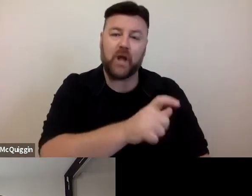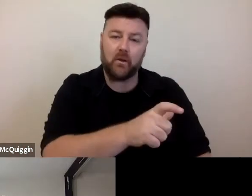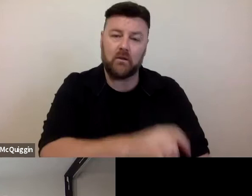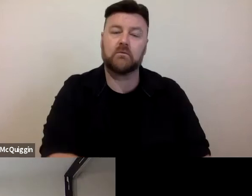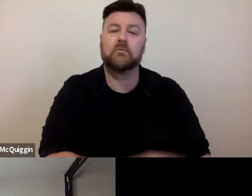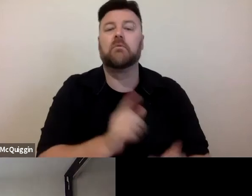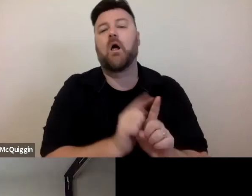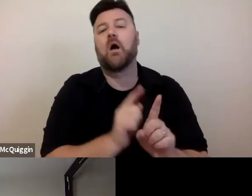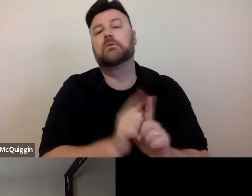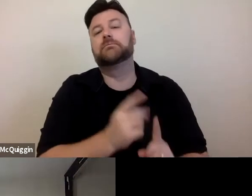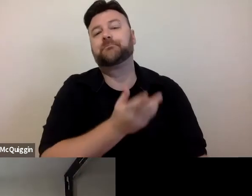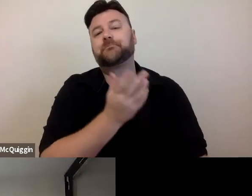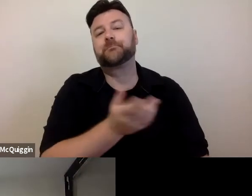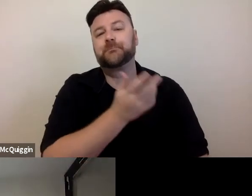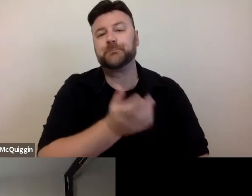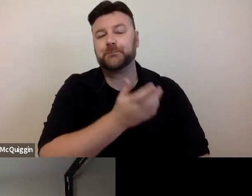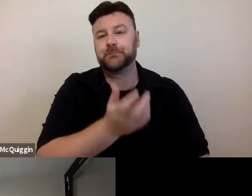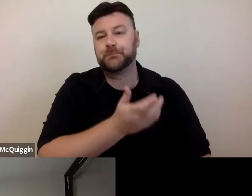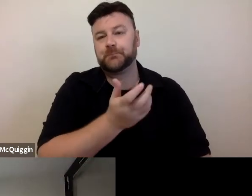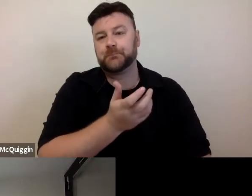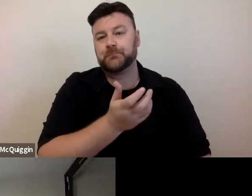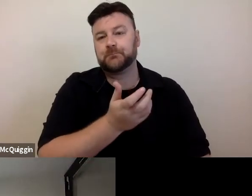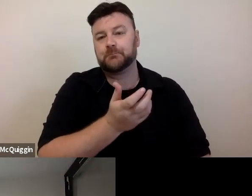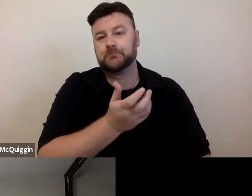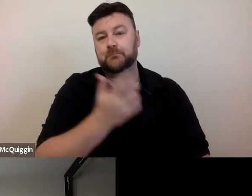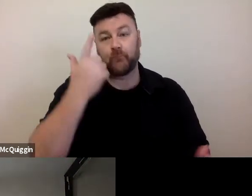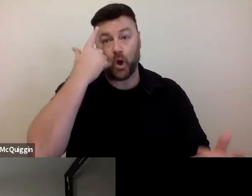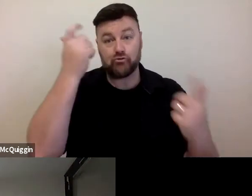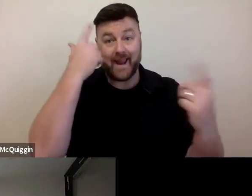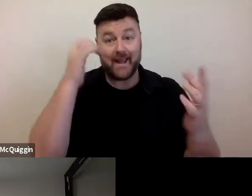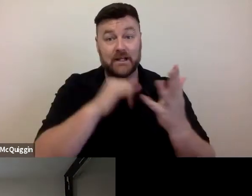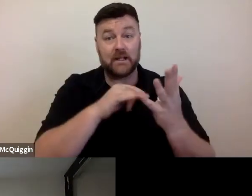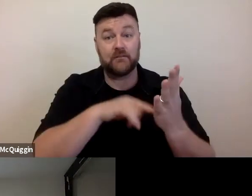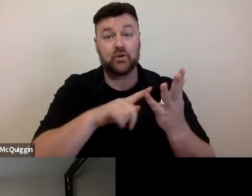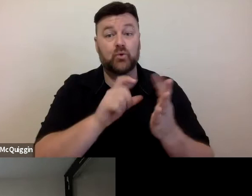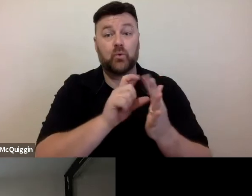something as simple as using Create A Studio, which is Facebook and